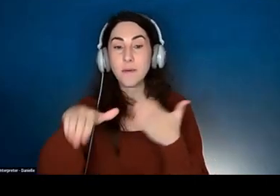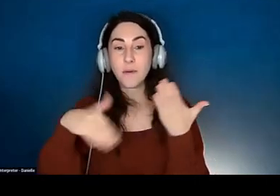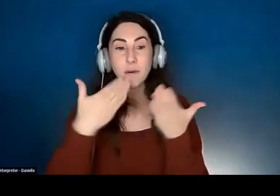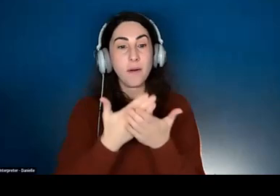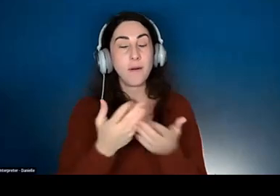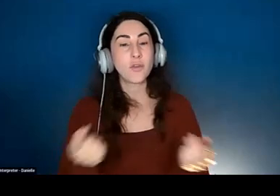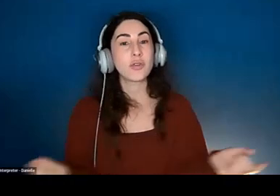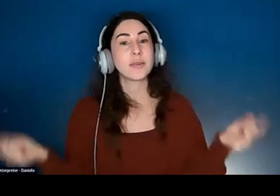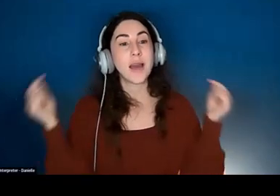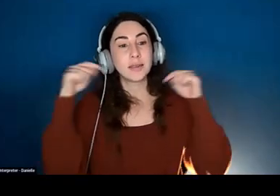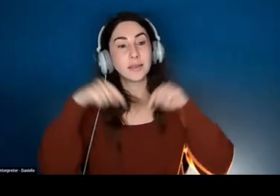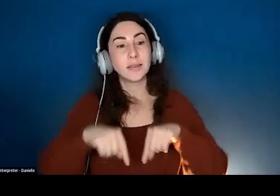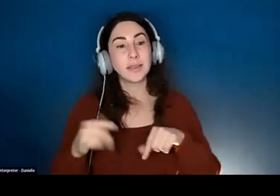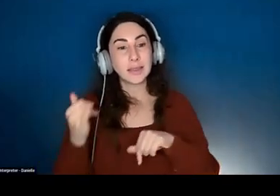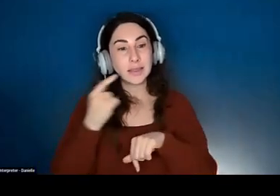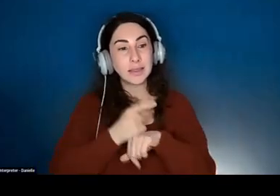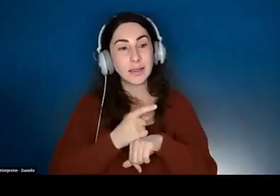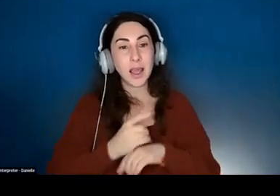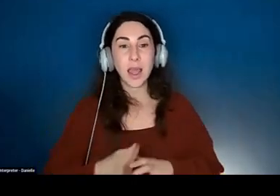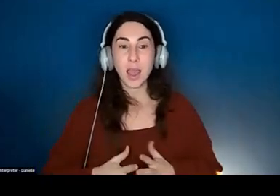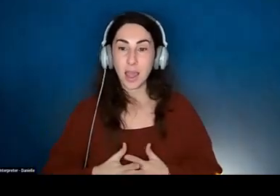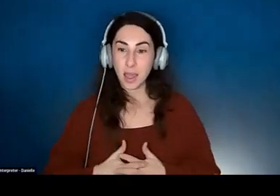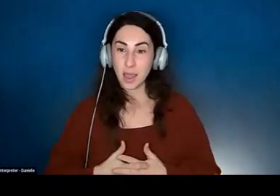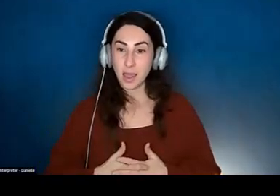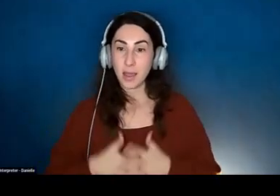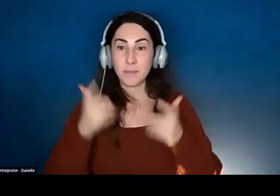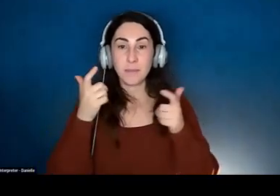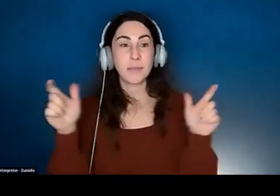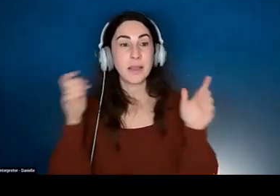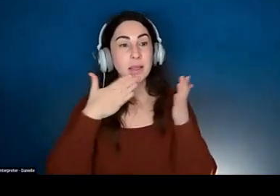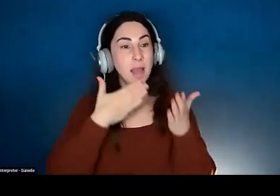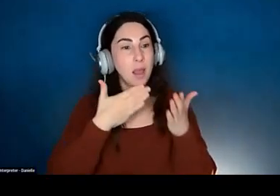the webinar today. A big thank you to our panelists,